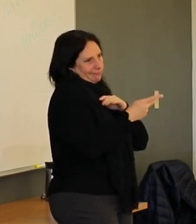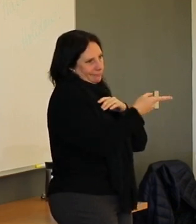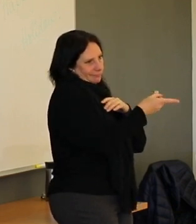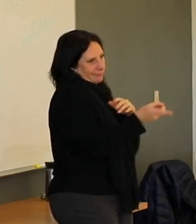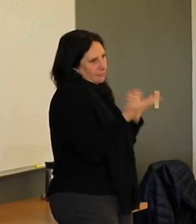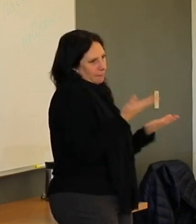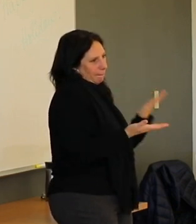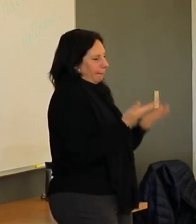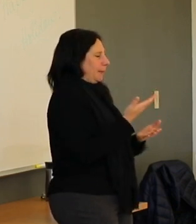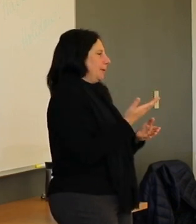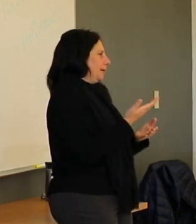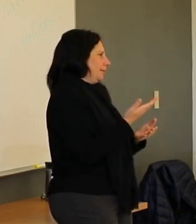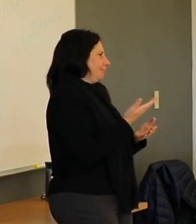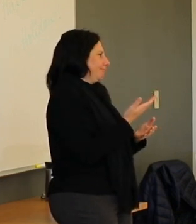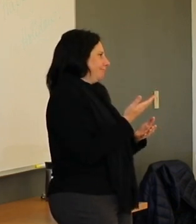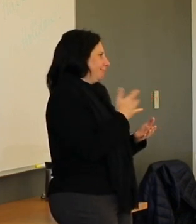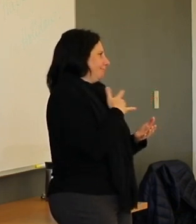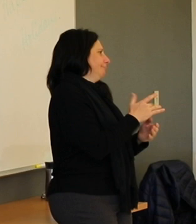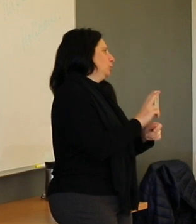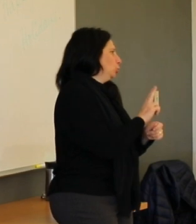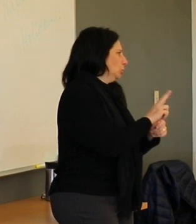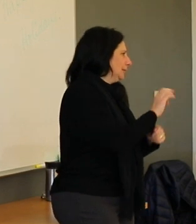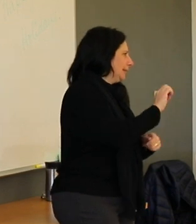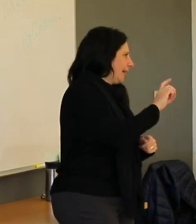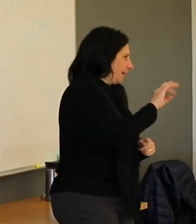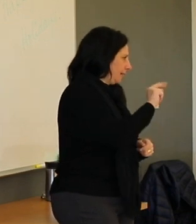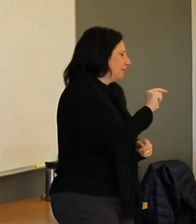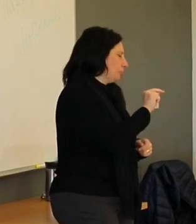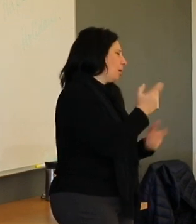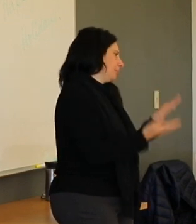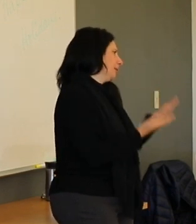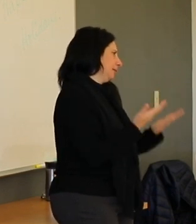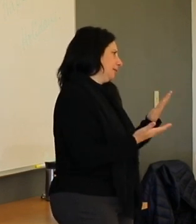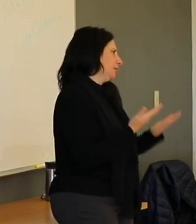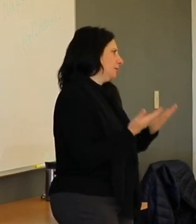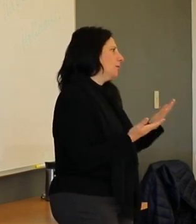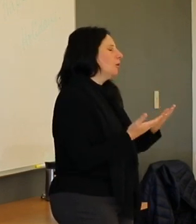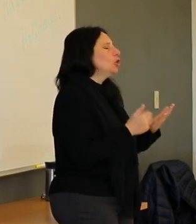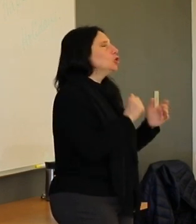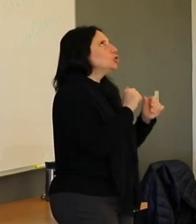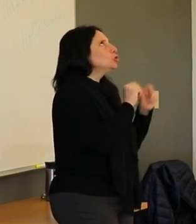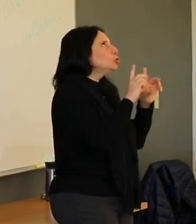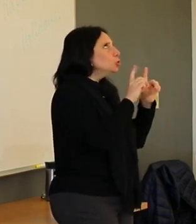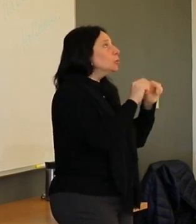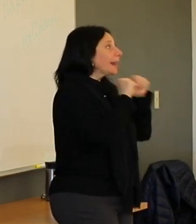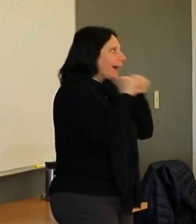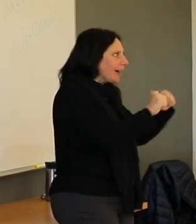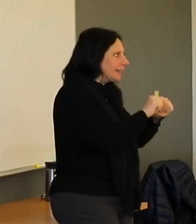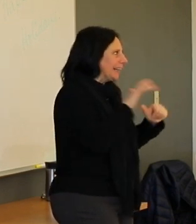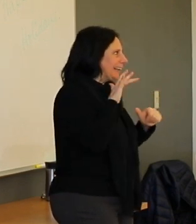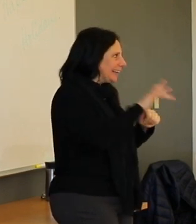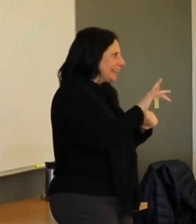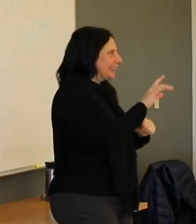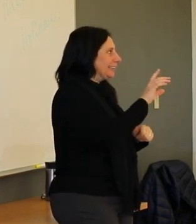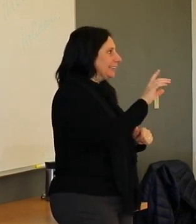And if you have questions about that, then please let me know. Just whatever. Don't click delete, okay. Don't ever click delete on anything.